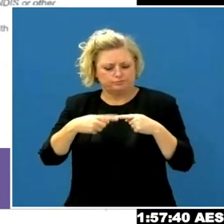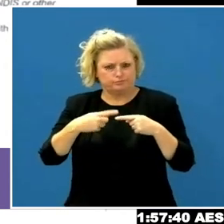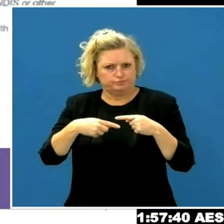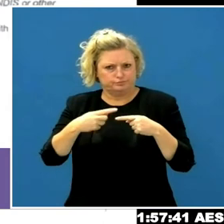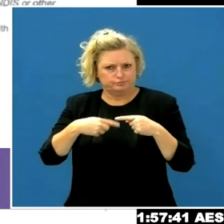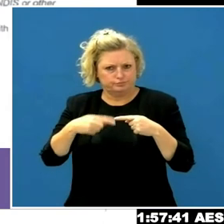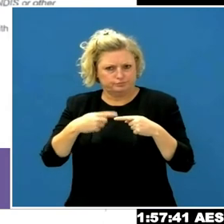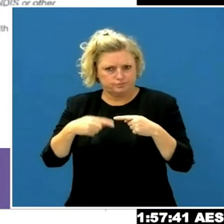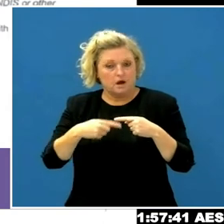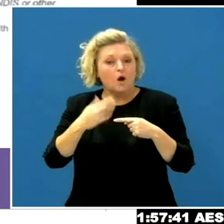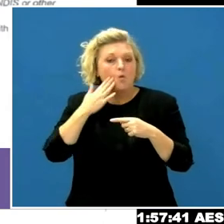to the participant monthly.